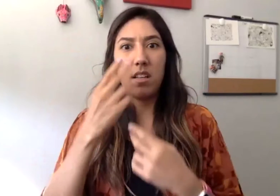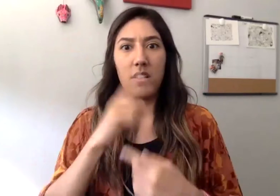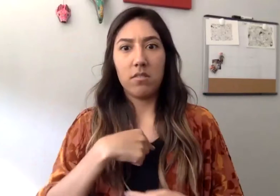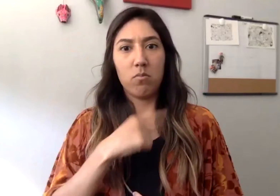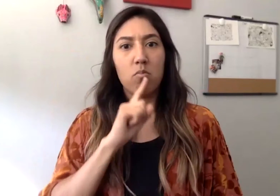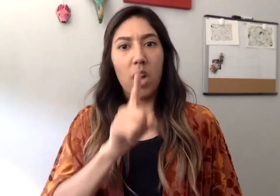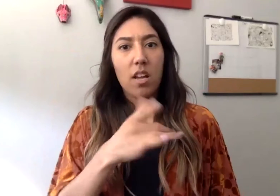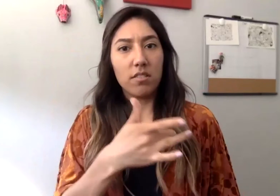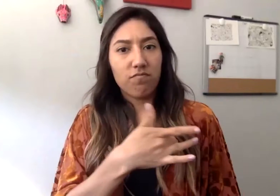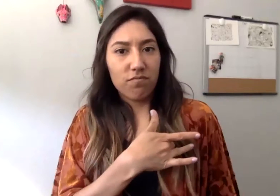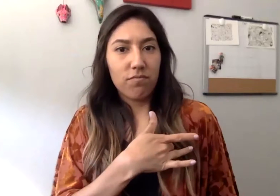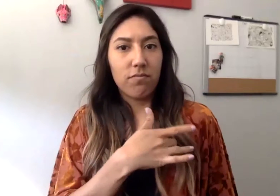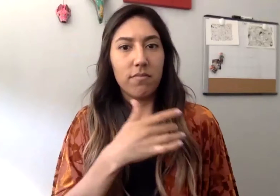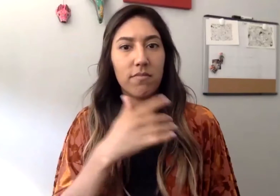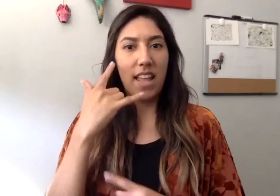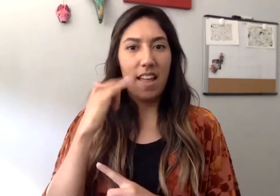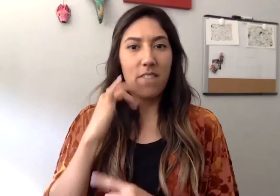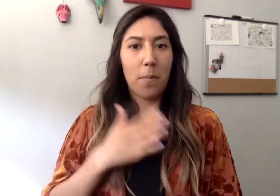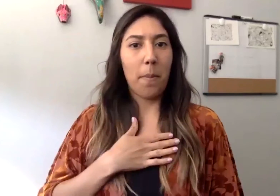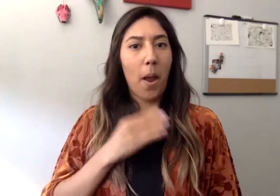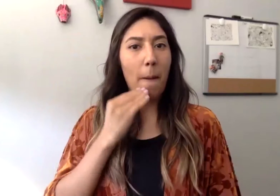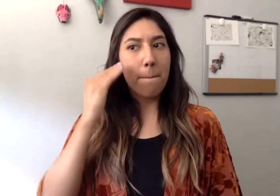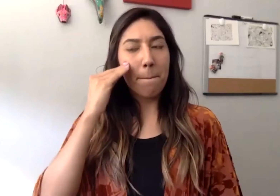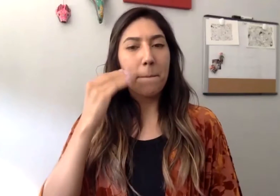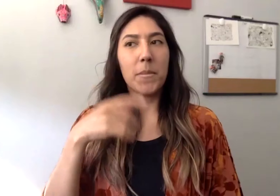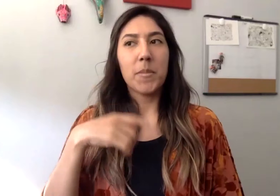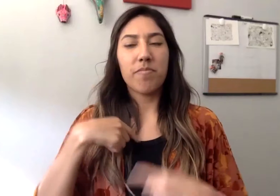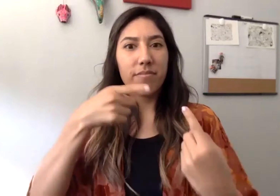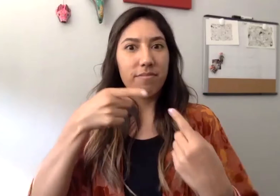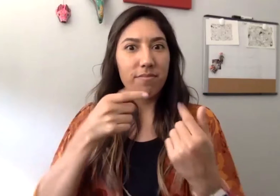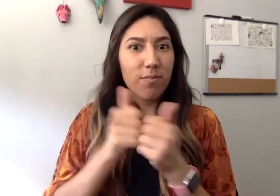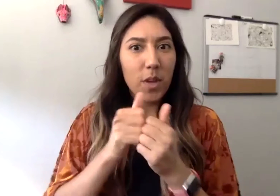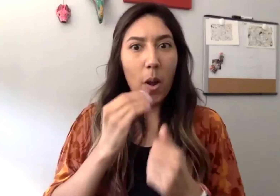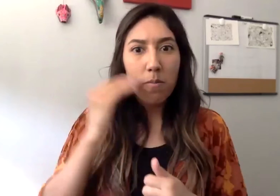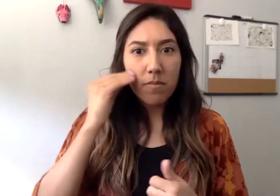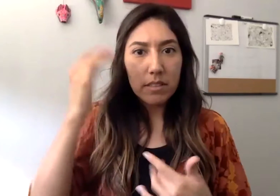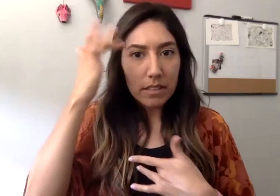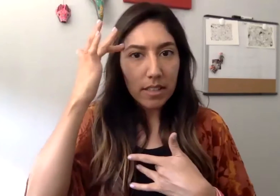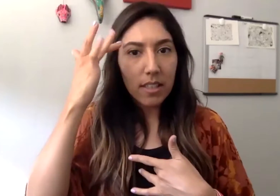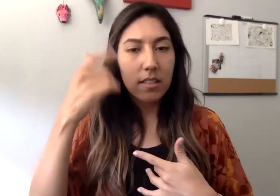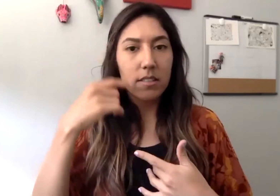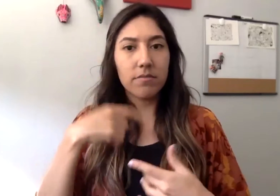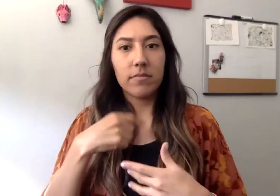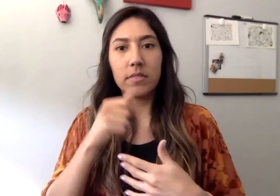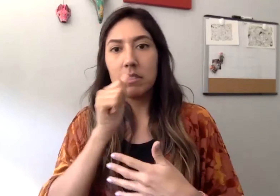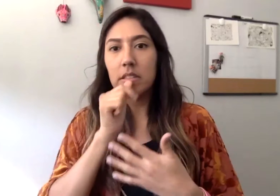was in my heart. California was my home, I missed it terribly and I struggled